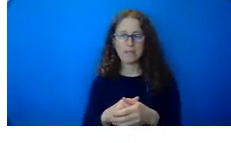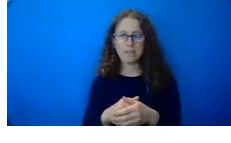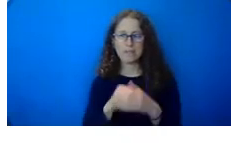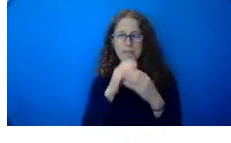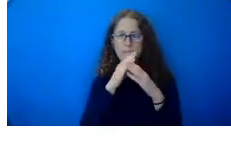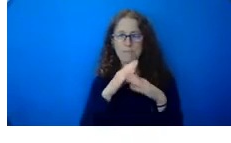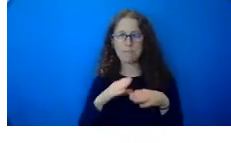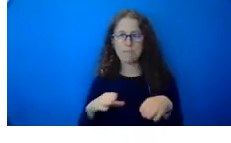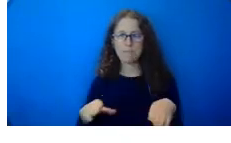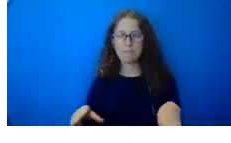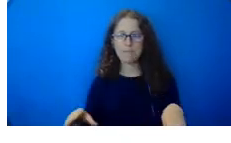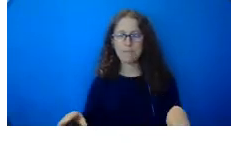BECCA. I'LL ALLOW YOU TO TALK AND YOU CAN INTRODUCE YOURSELF